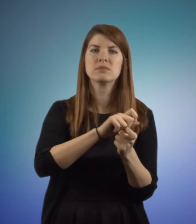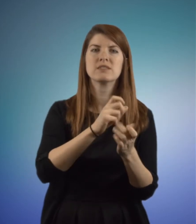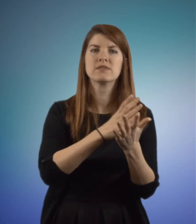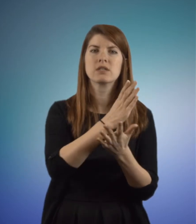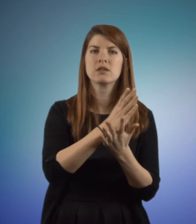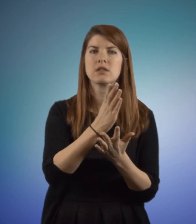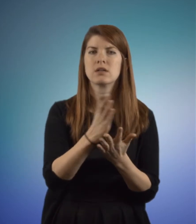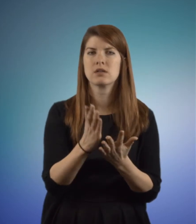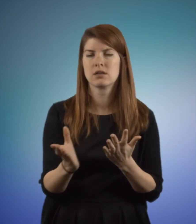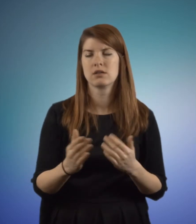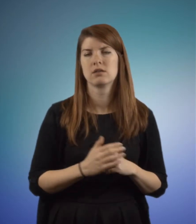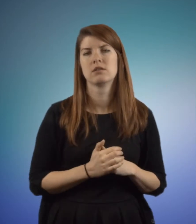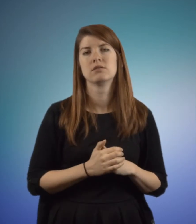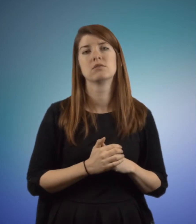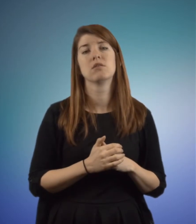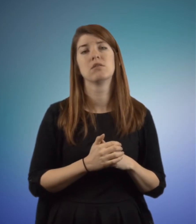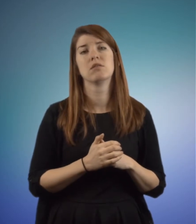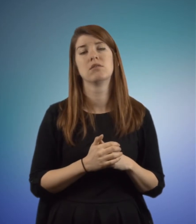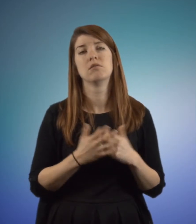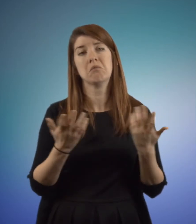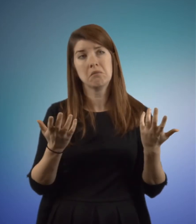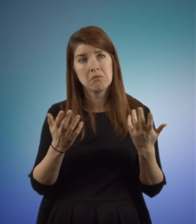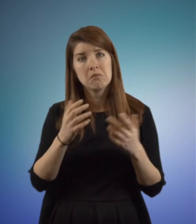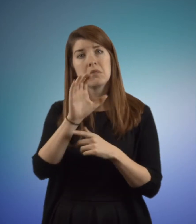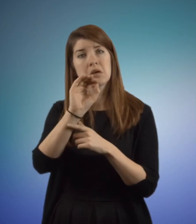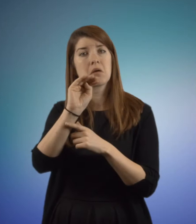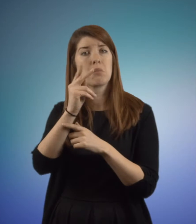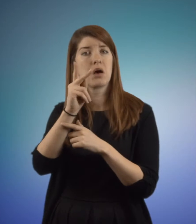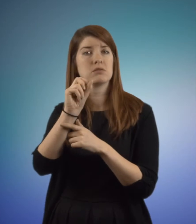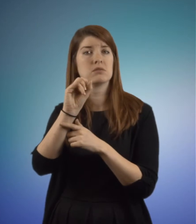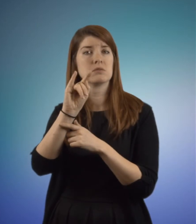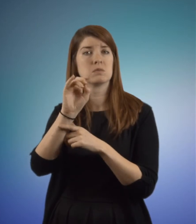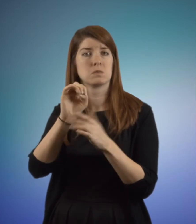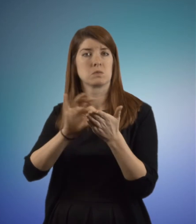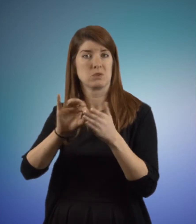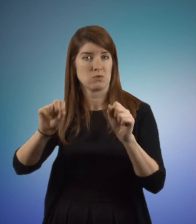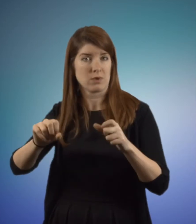So, while you can do composite scores I think it's important to look at performance